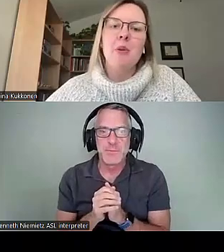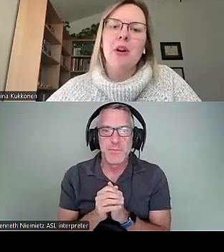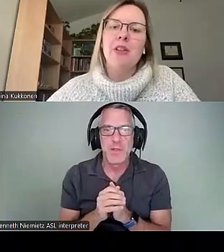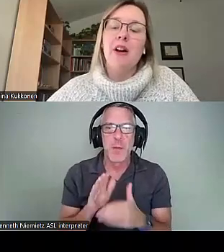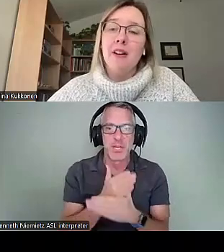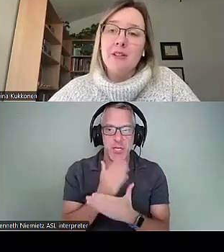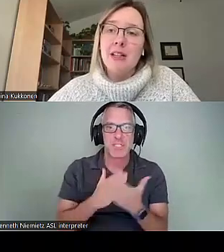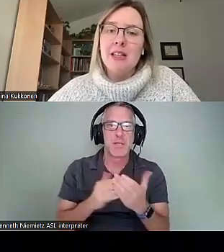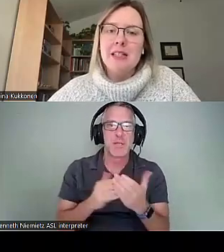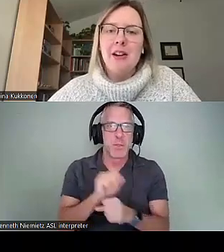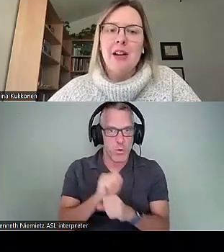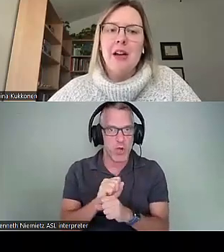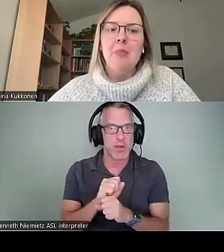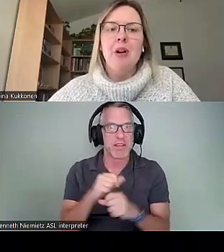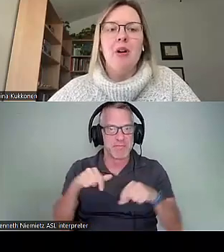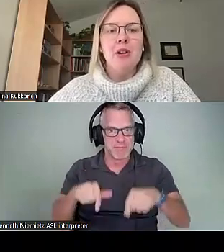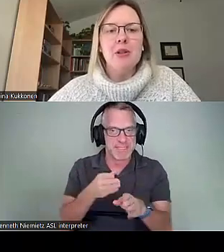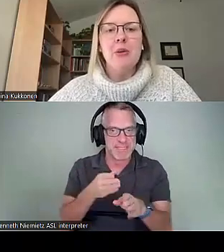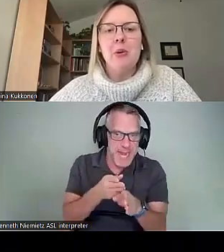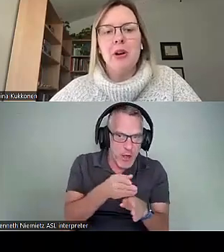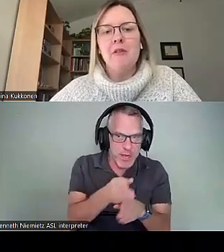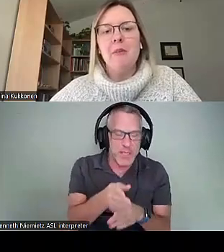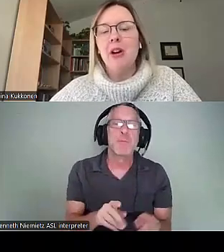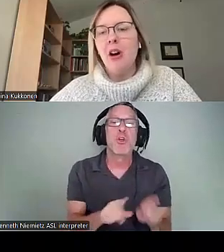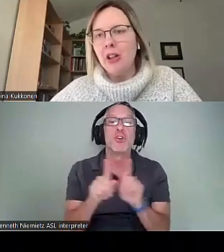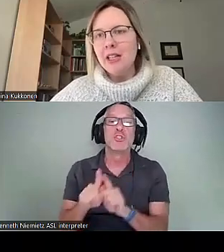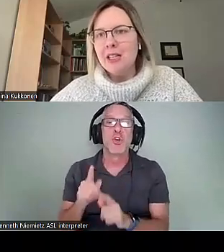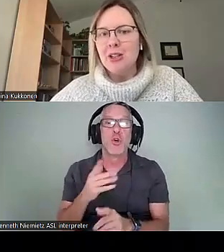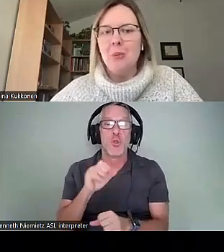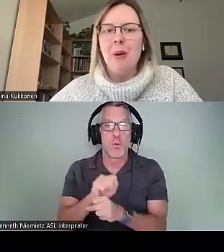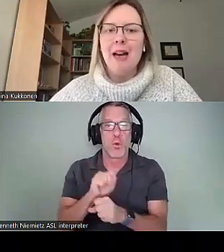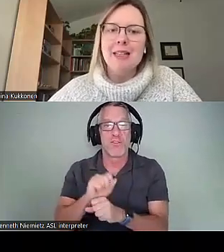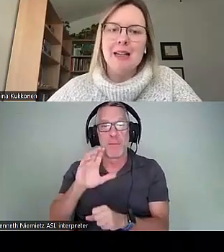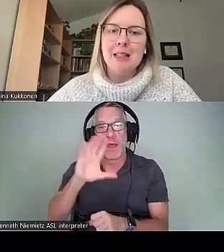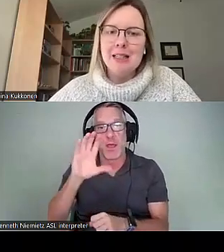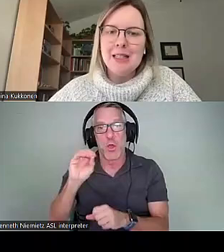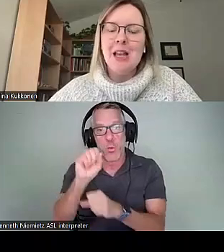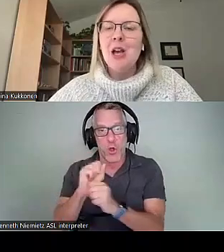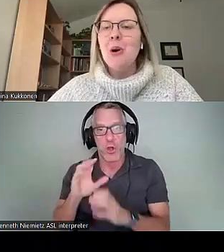the work that I've done in this area, but also the work of my colleague, Dr. Patty Douglas, who